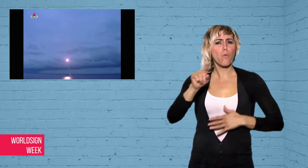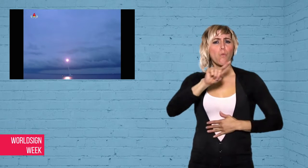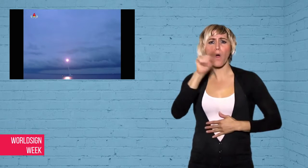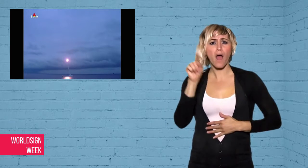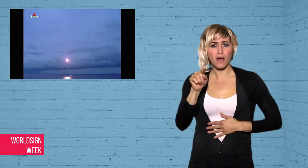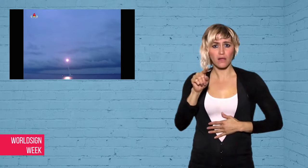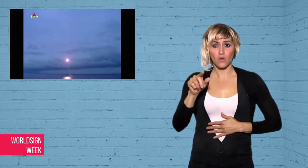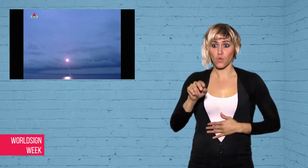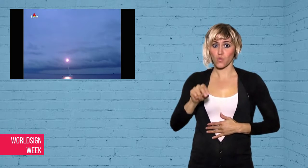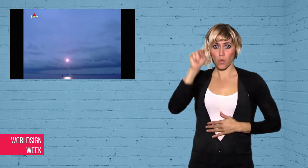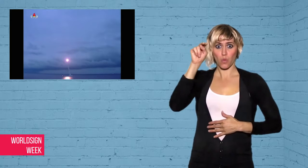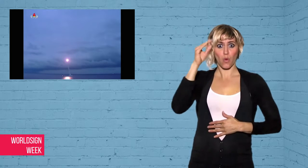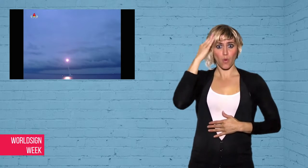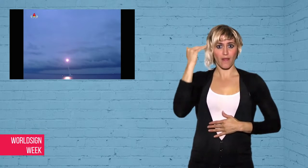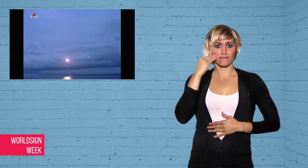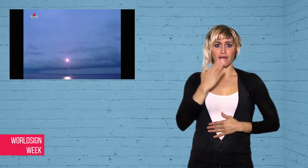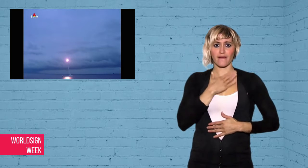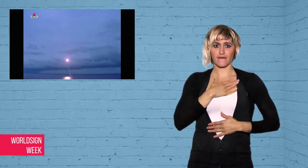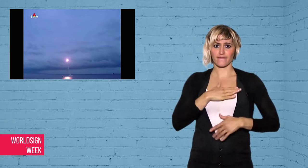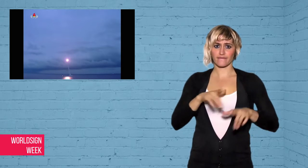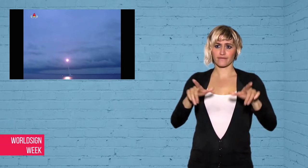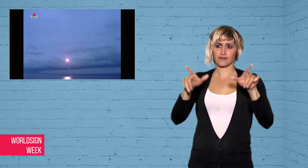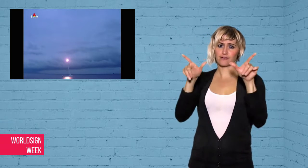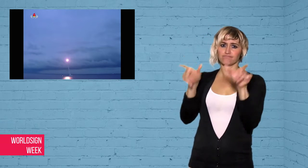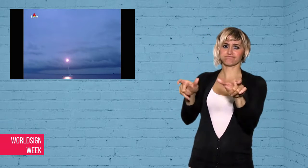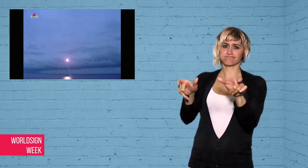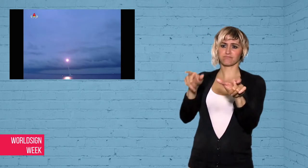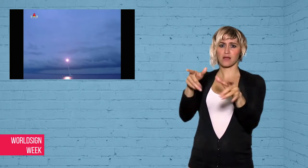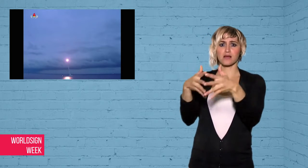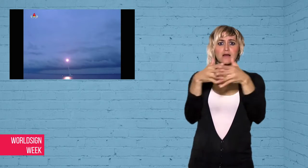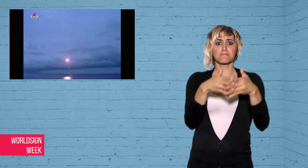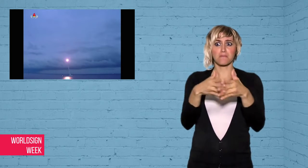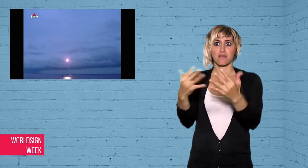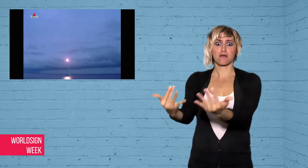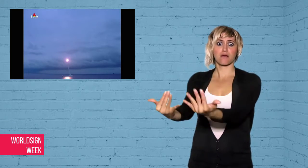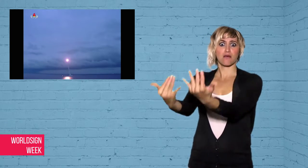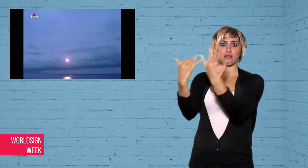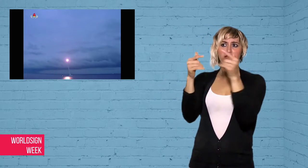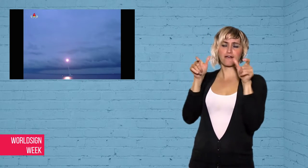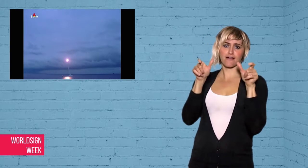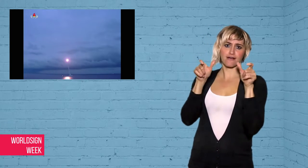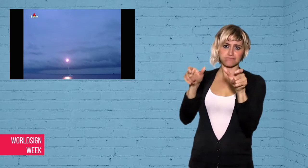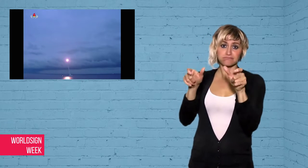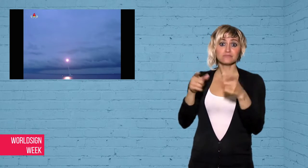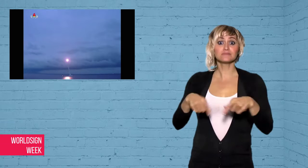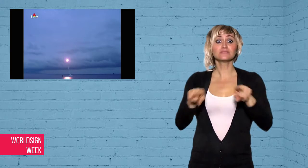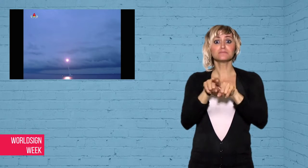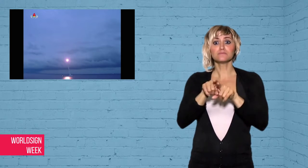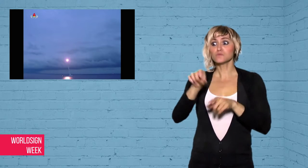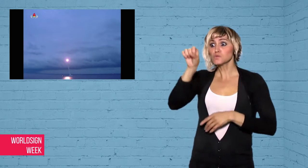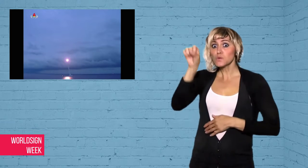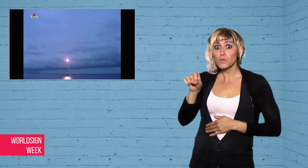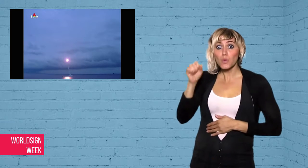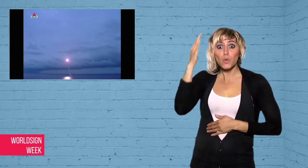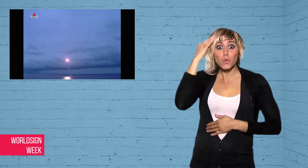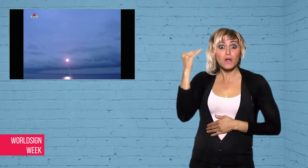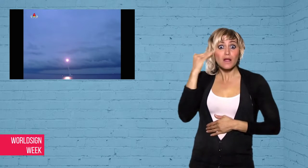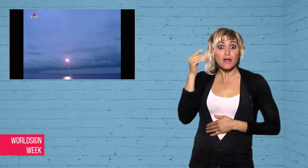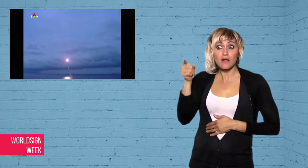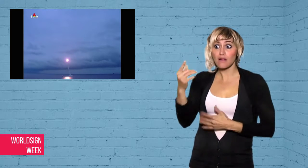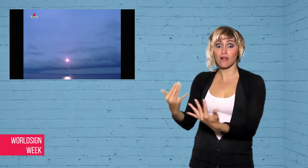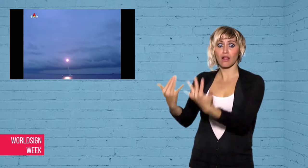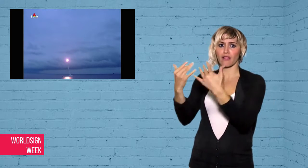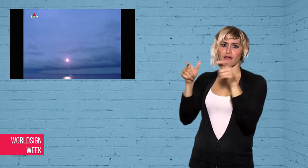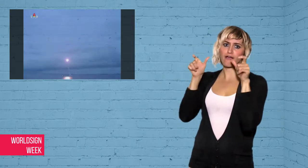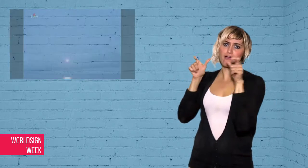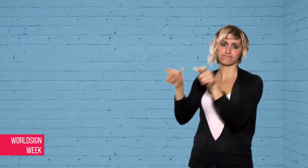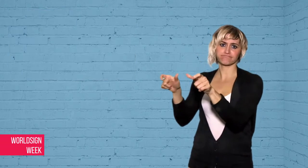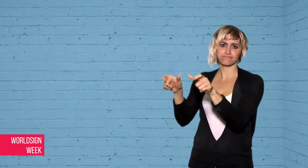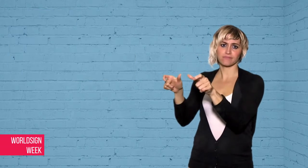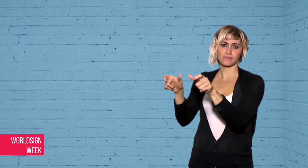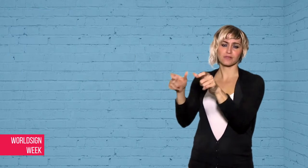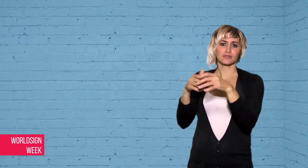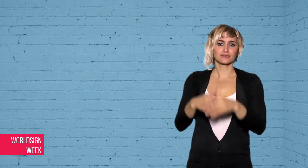nuclear weapons development were necessary to defend against